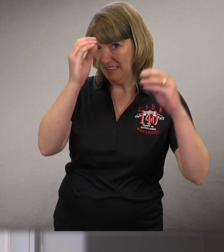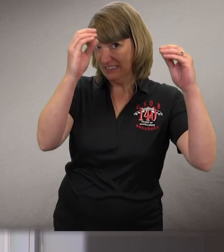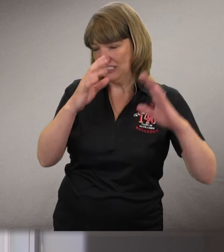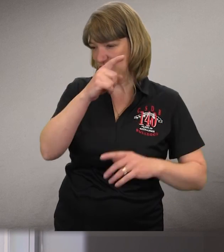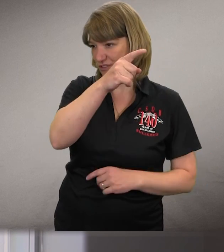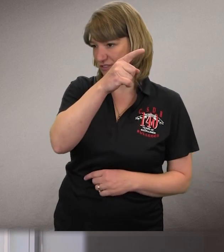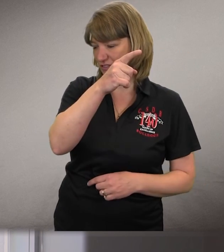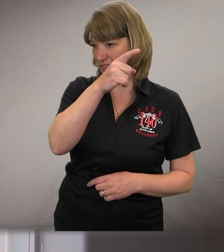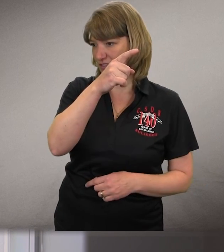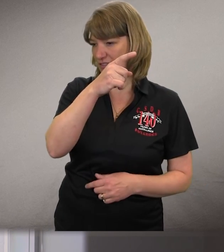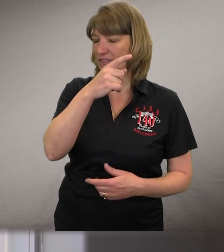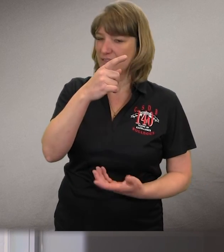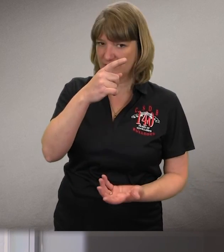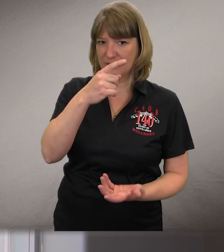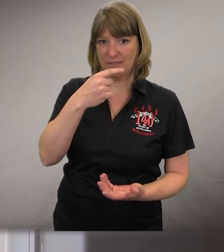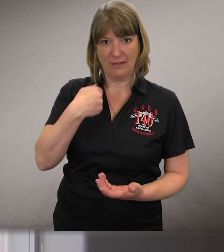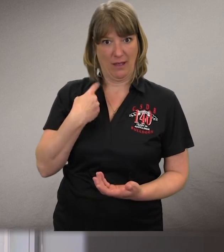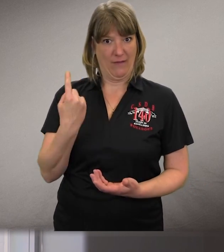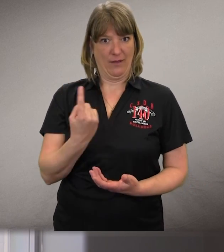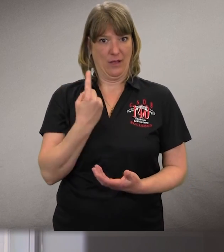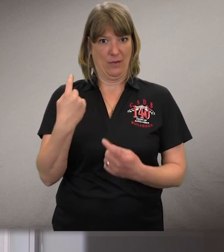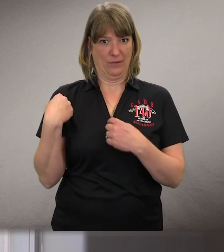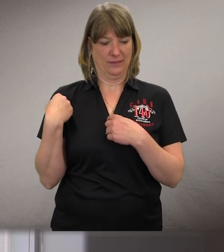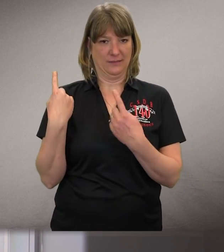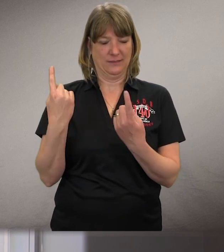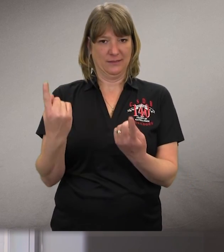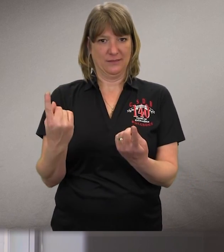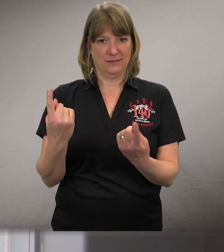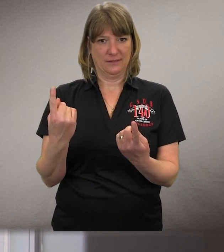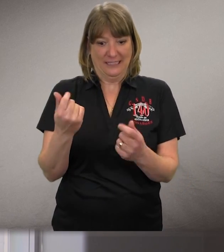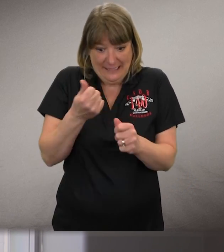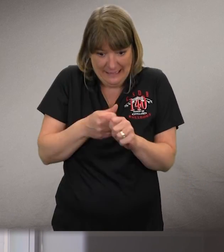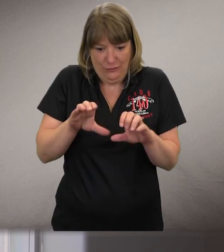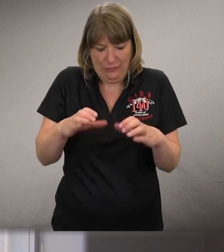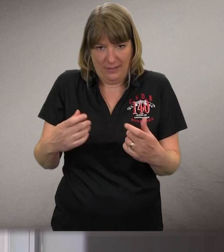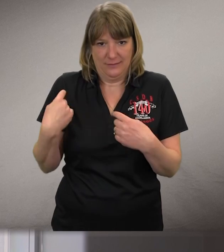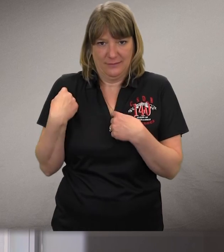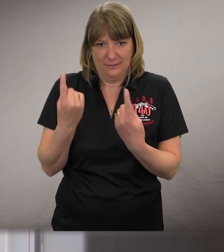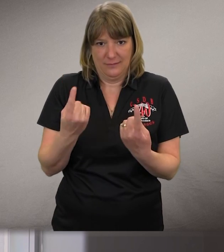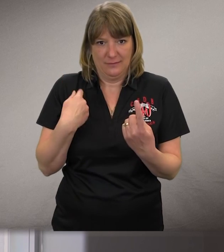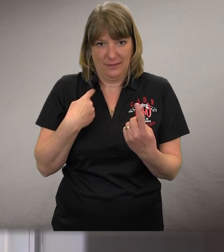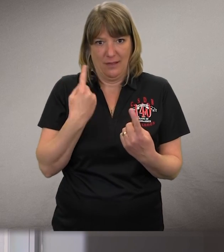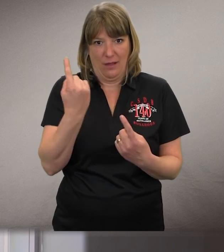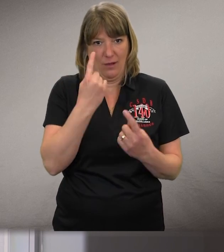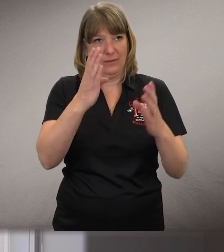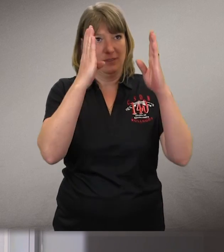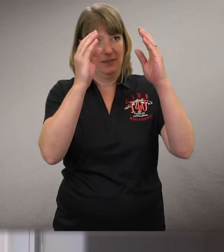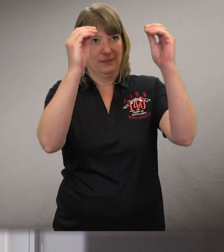to the teachers and everything. Every class I've ever been in I always